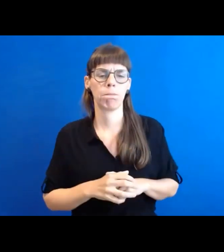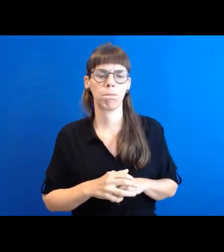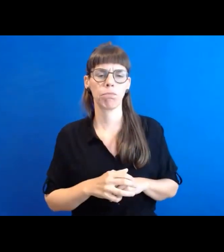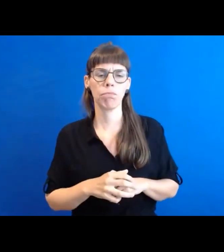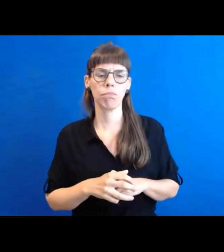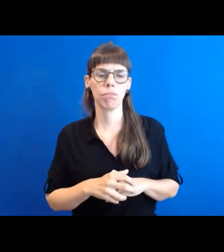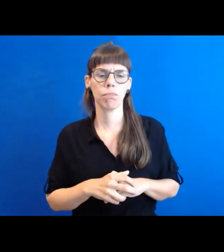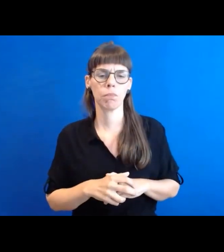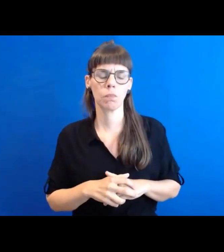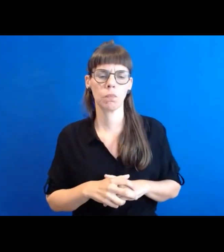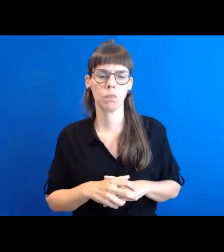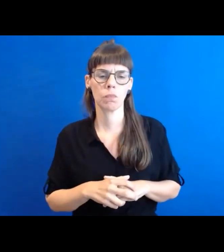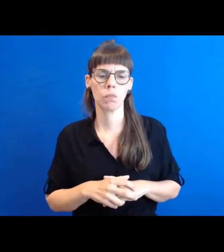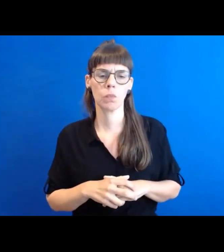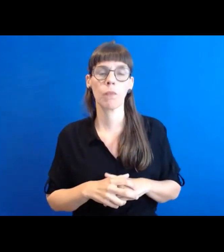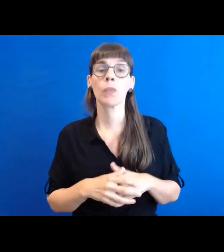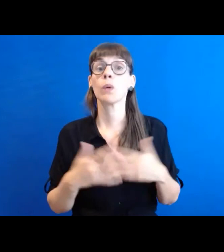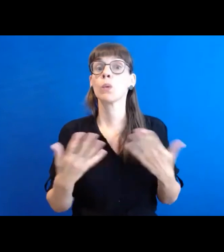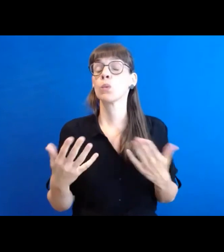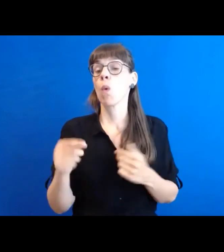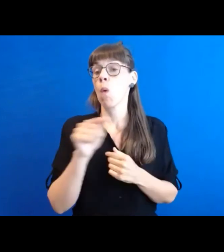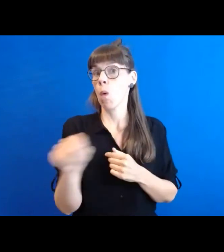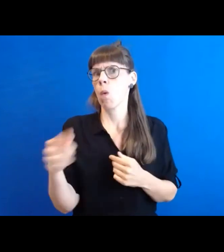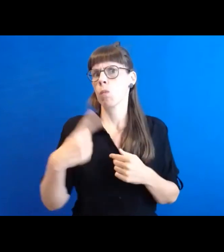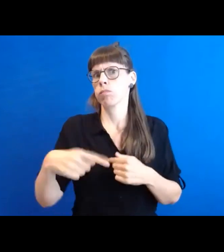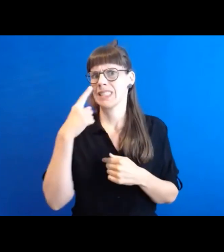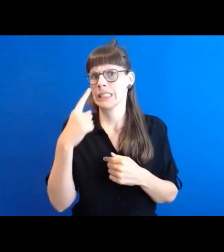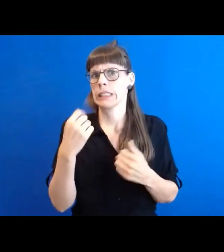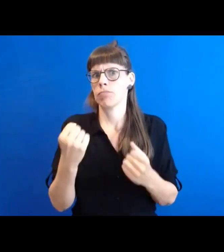ies toward people with disabilities in this specific situation.